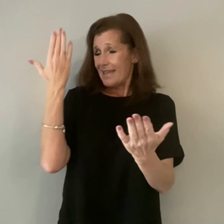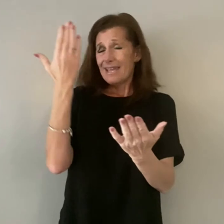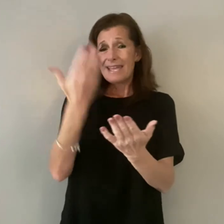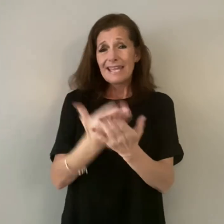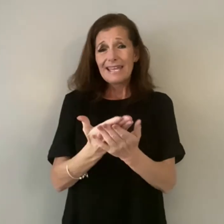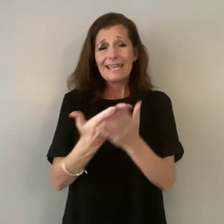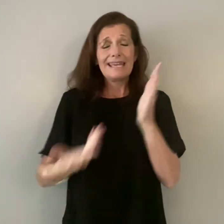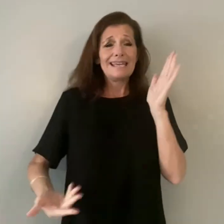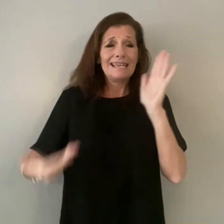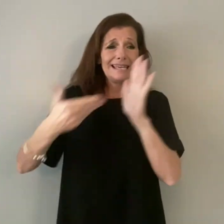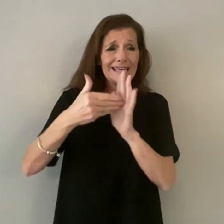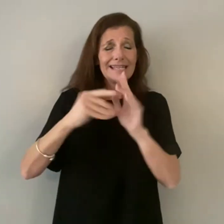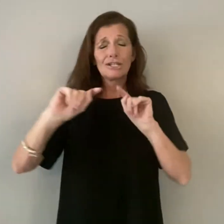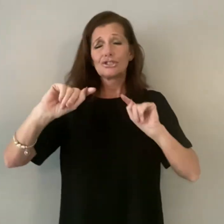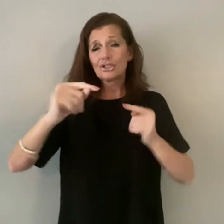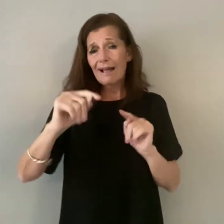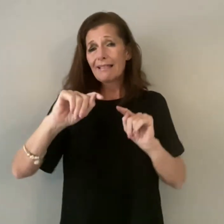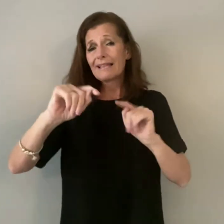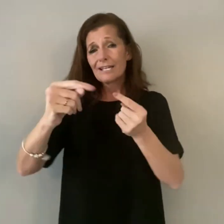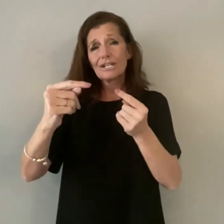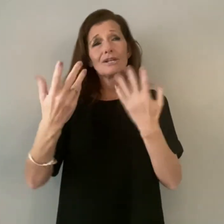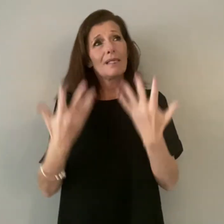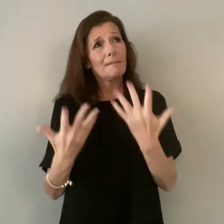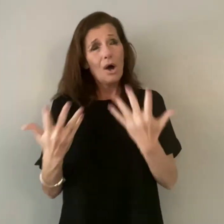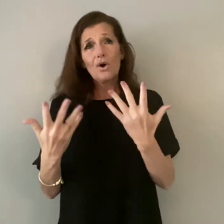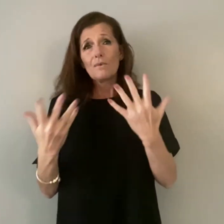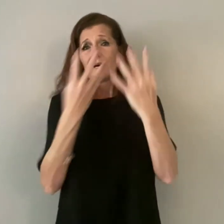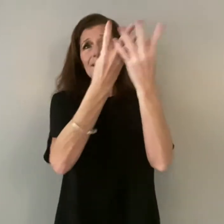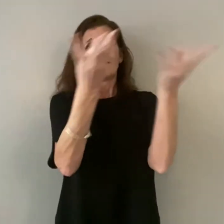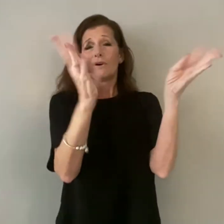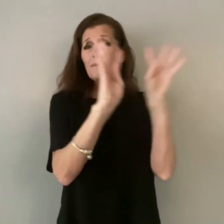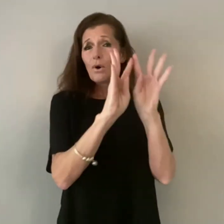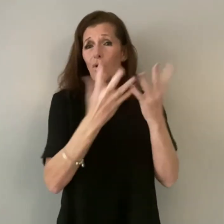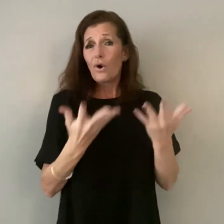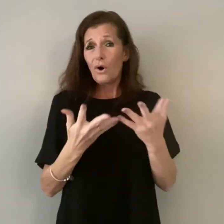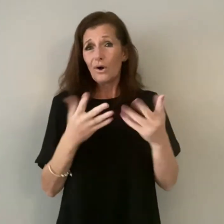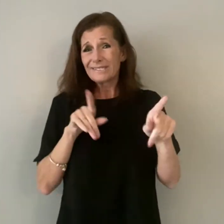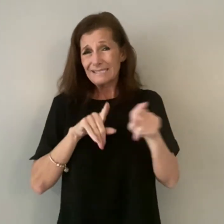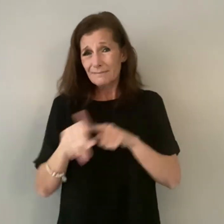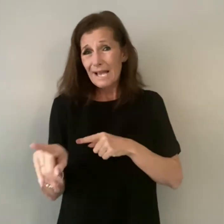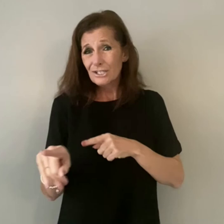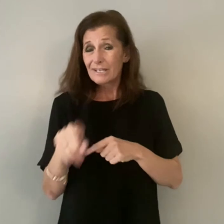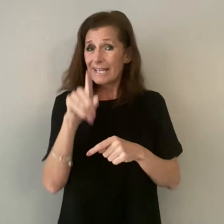and all these additional challenges that boards are having to face at the moment in particular